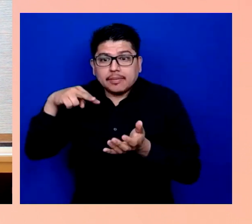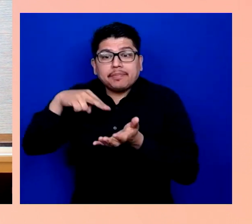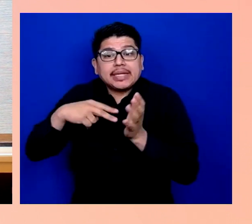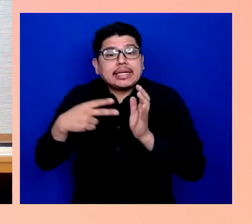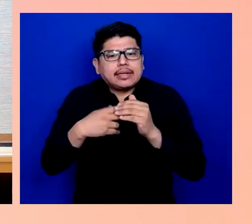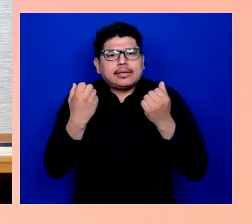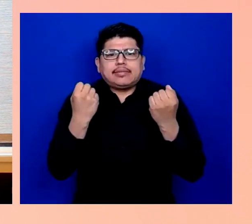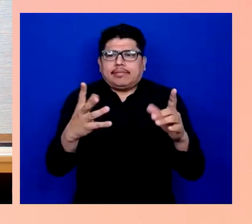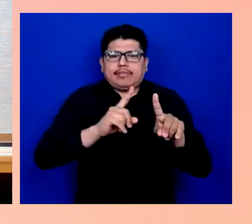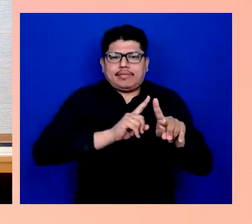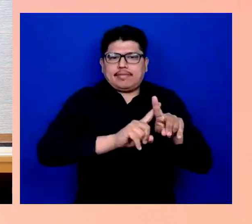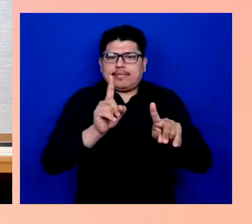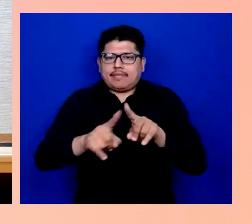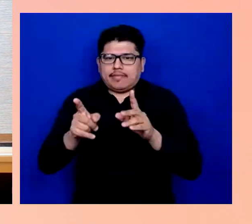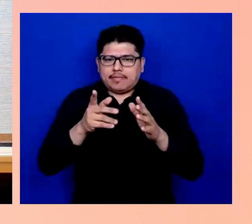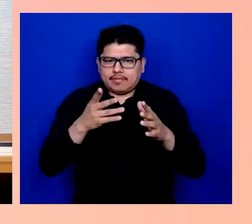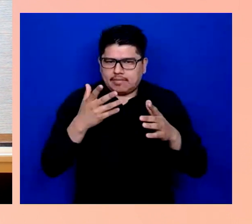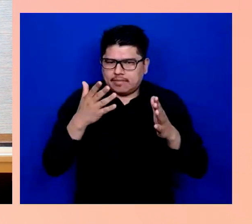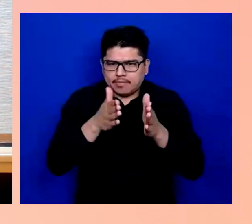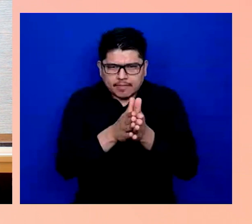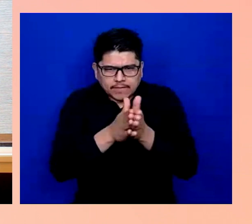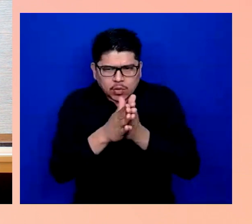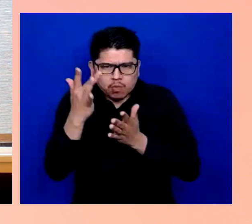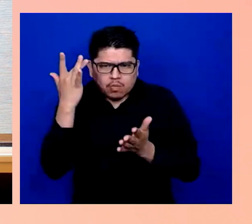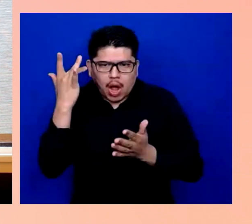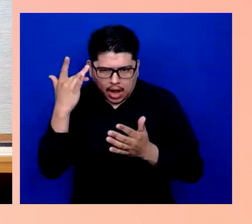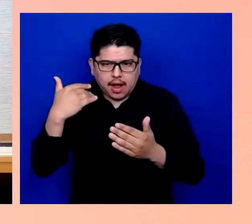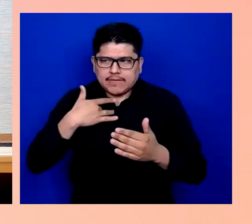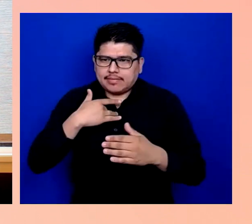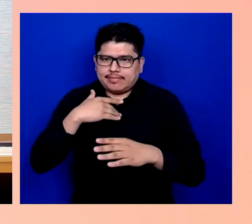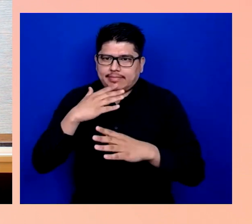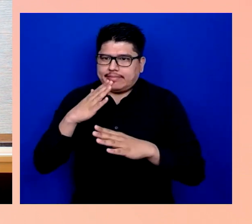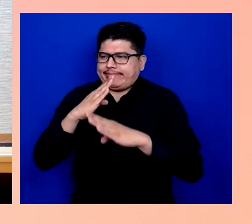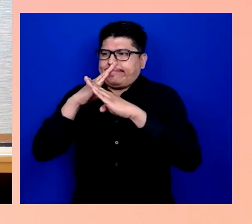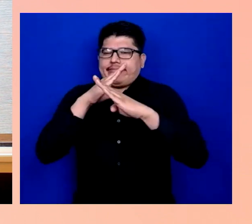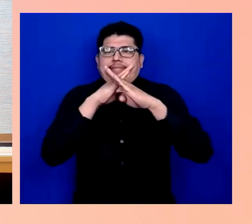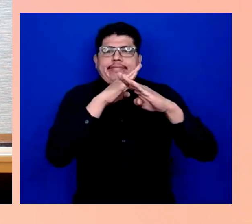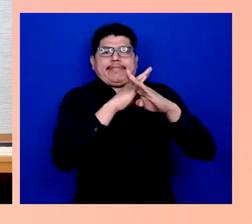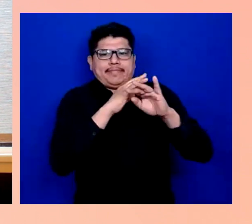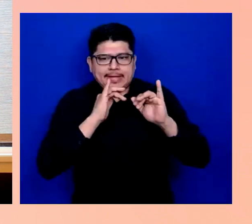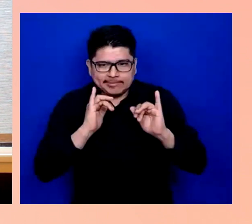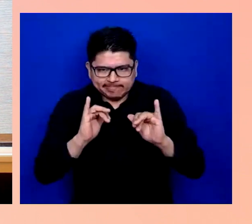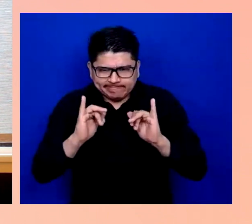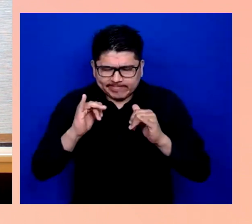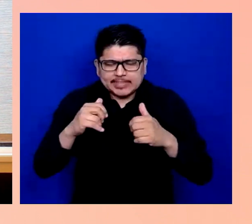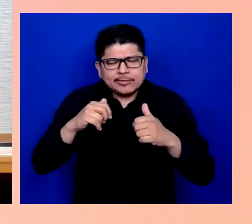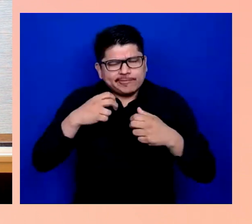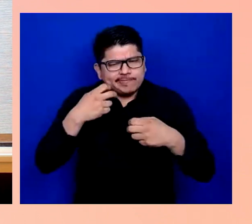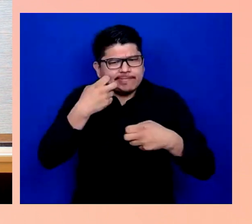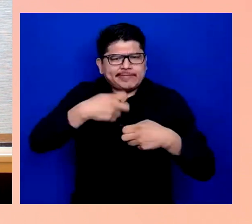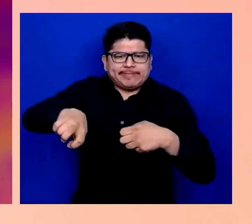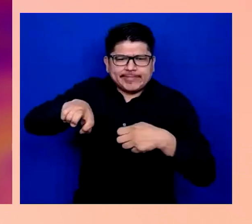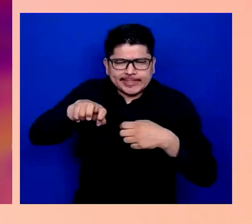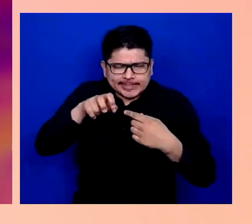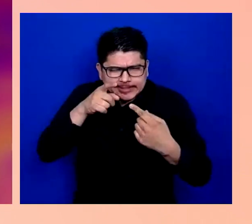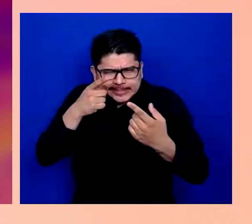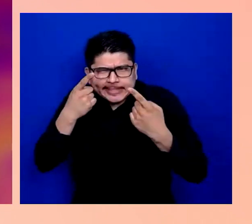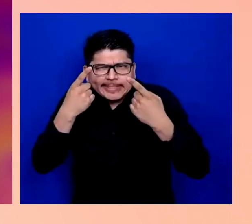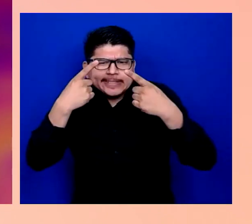that are blocked and are difficult to achieve with a conventional way or one way of